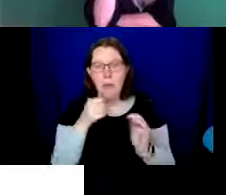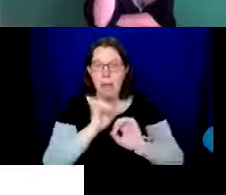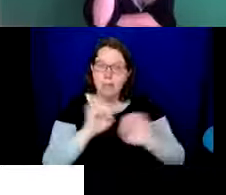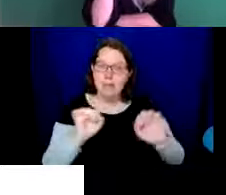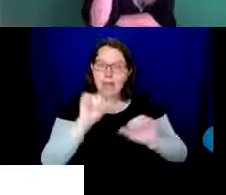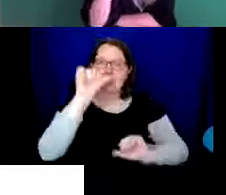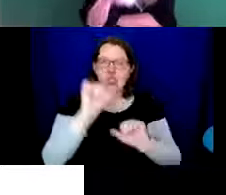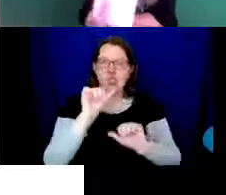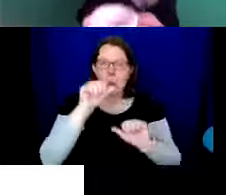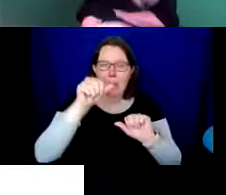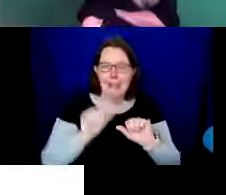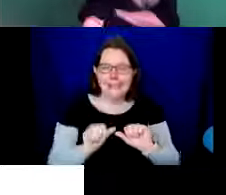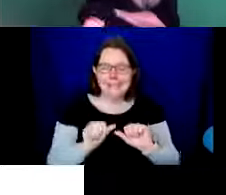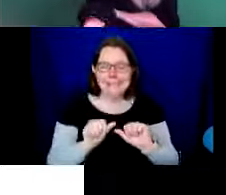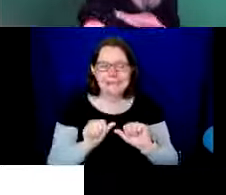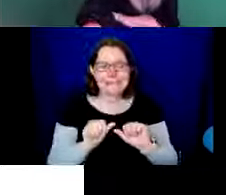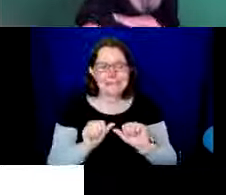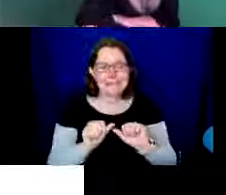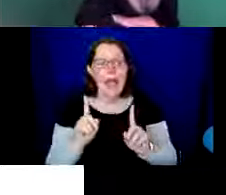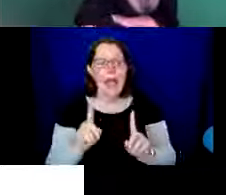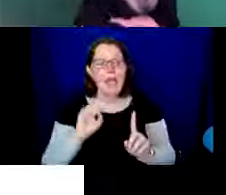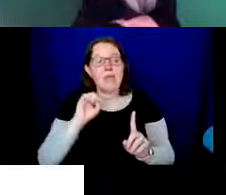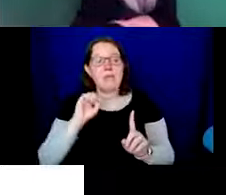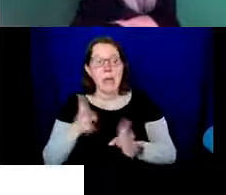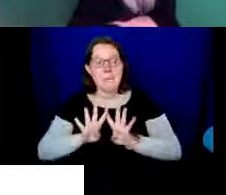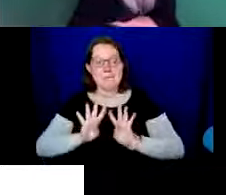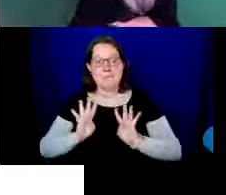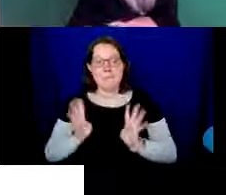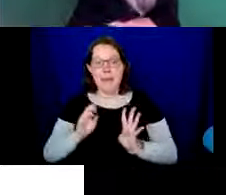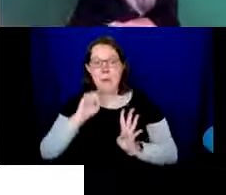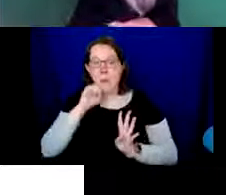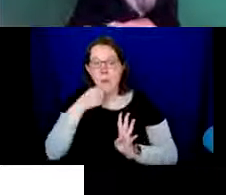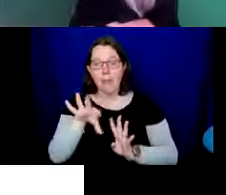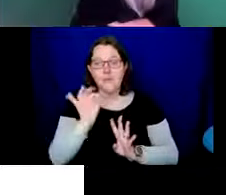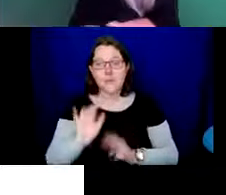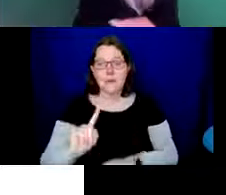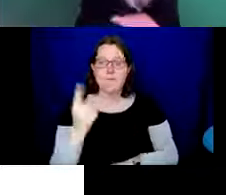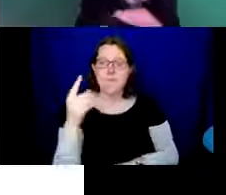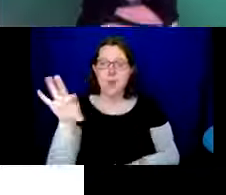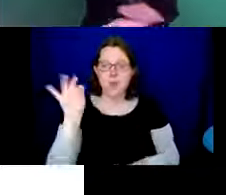so because uh it might be that the first choice can't happen that the gallery